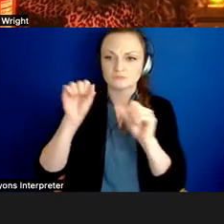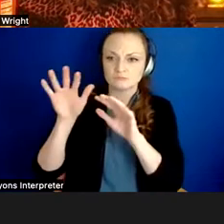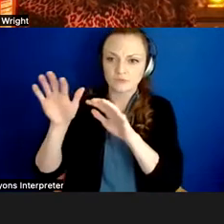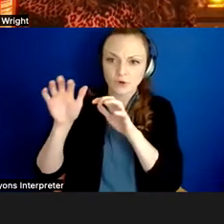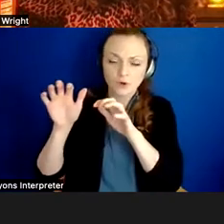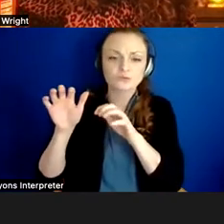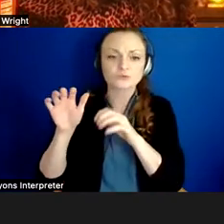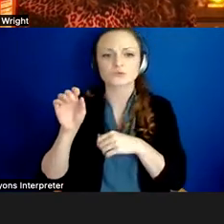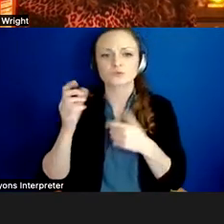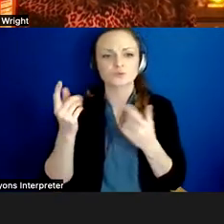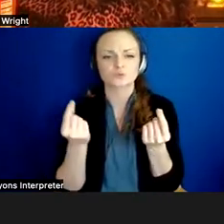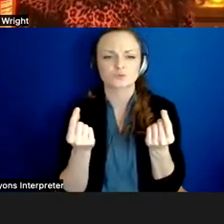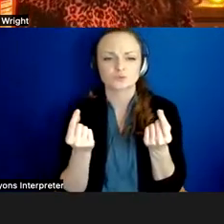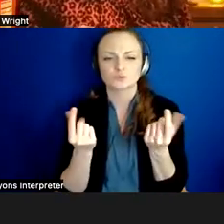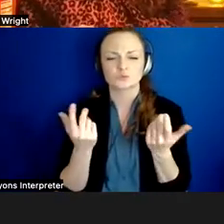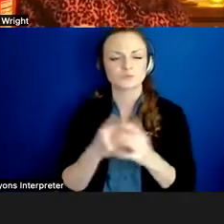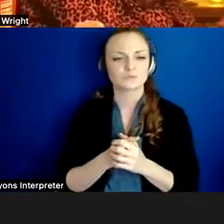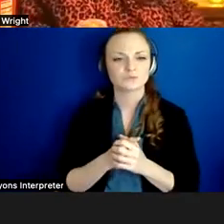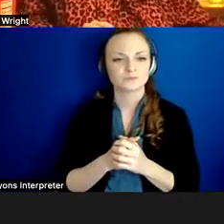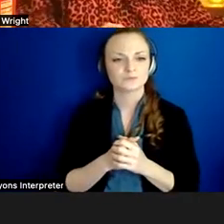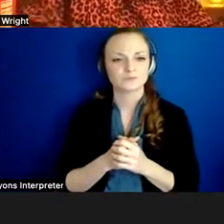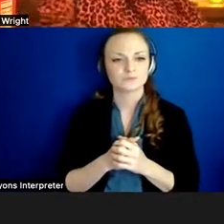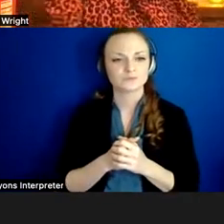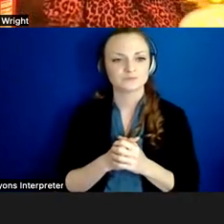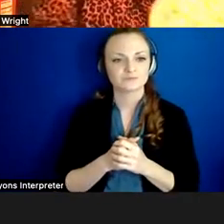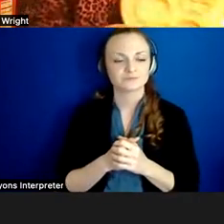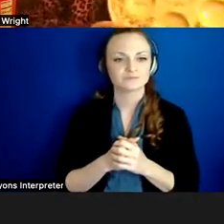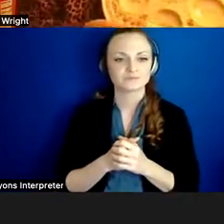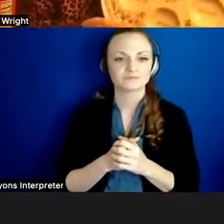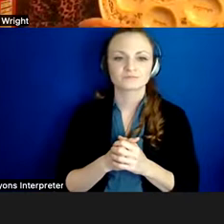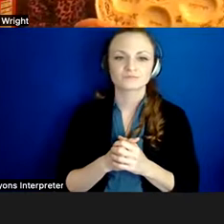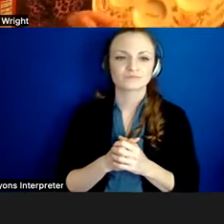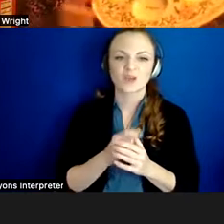19:32:20 If no one's gonna eat it, you know it's just a little parts that are on the satyr